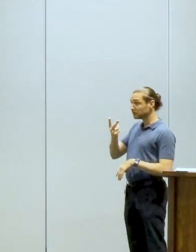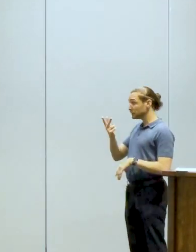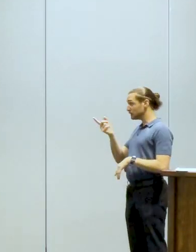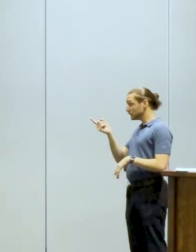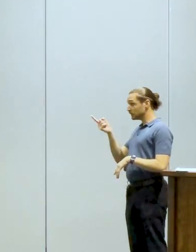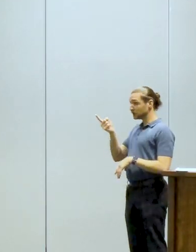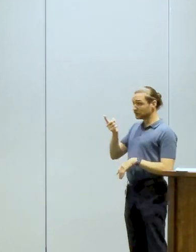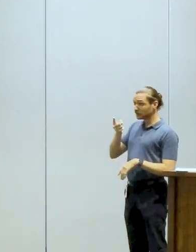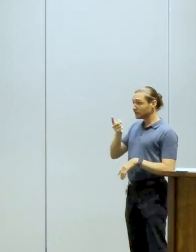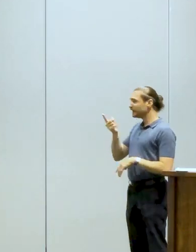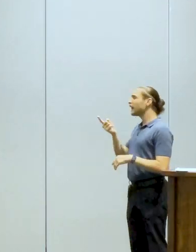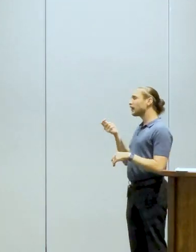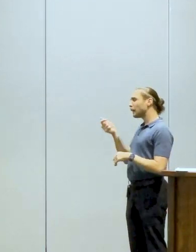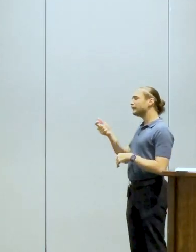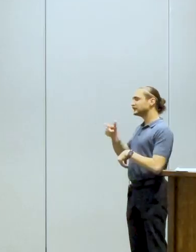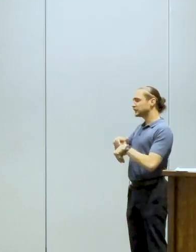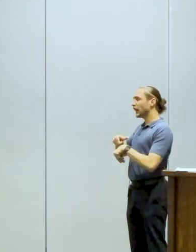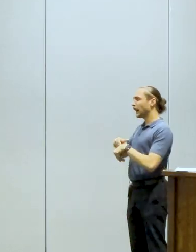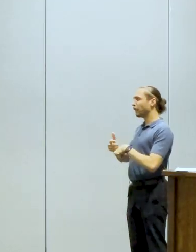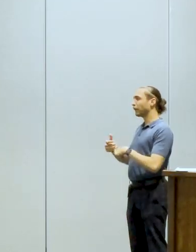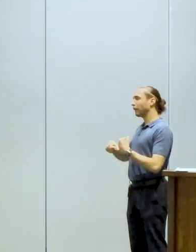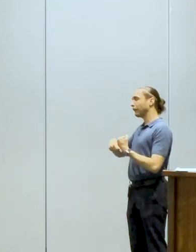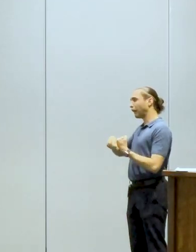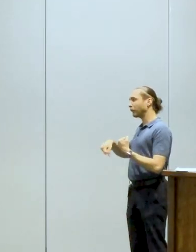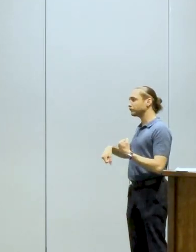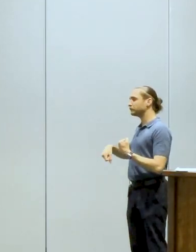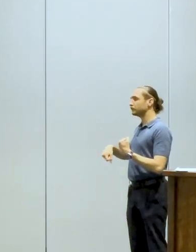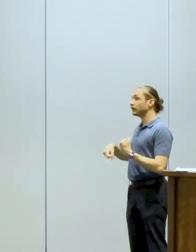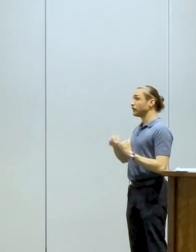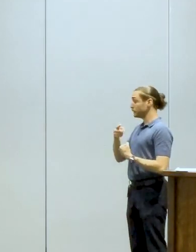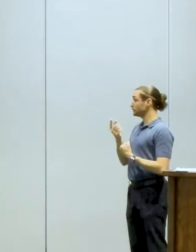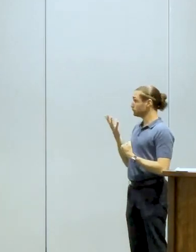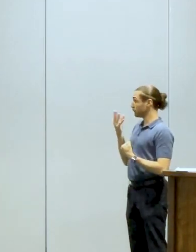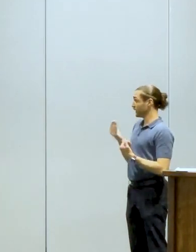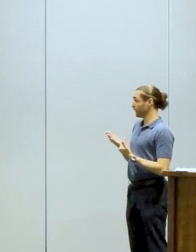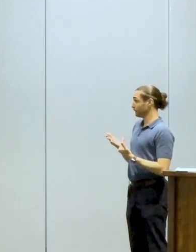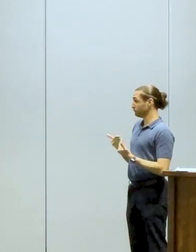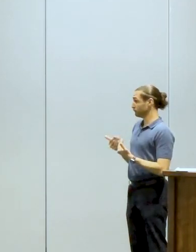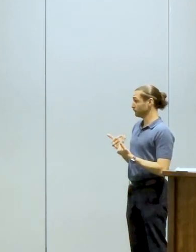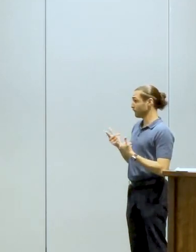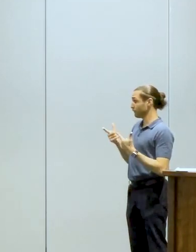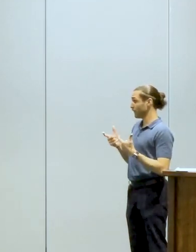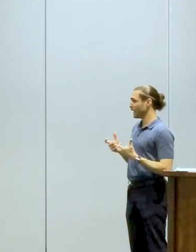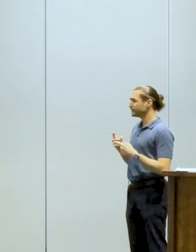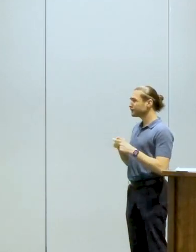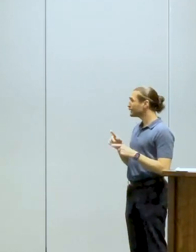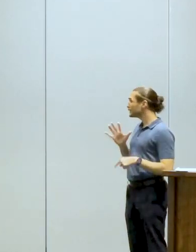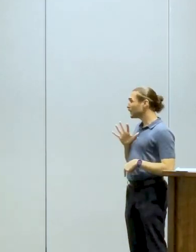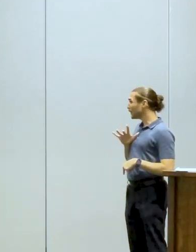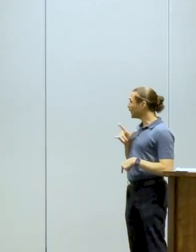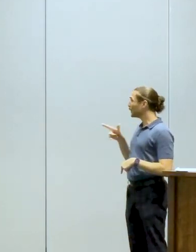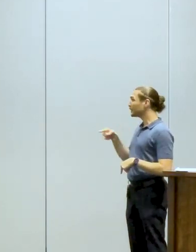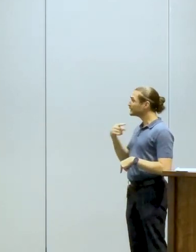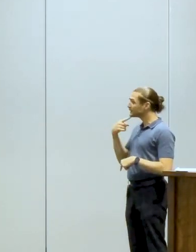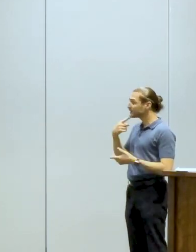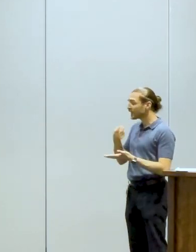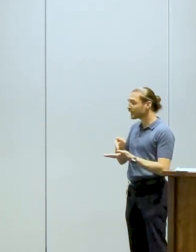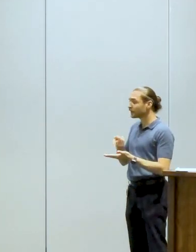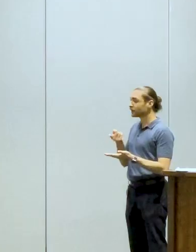a little longer. This one took just a second, but it's pretty cool. I mean, you can if someone has a barrier and prefers a